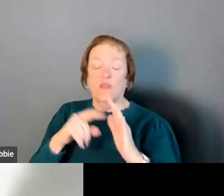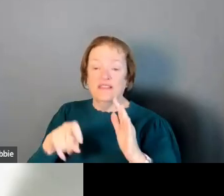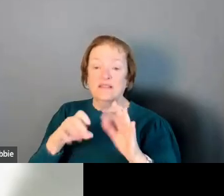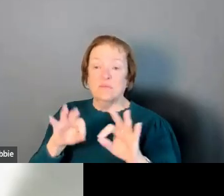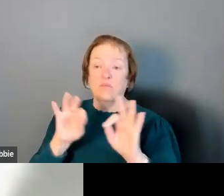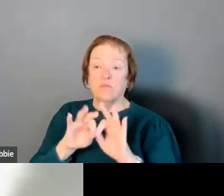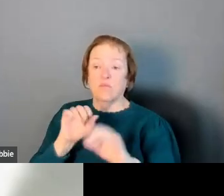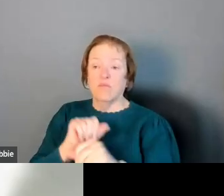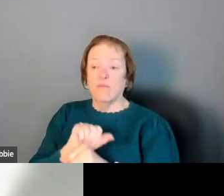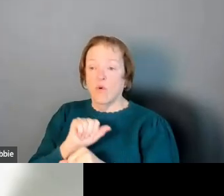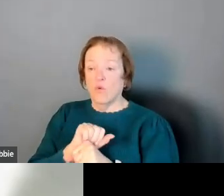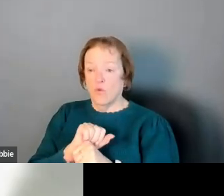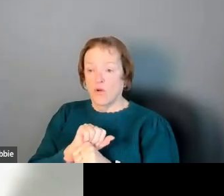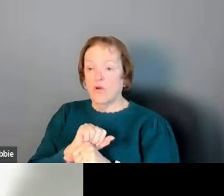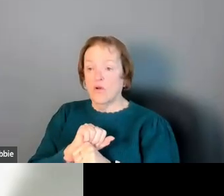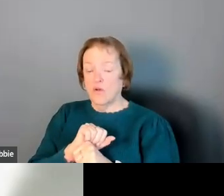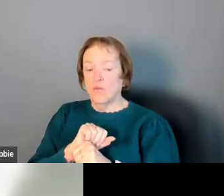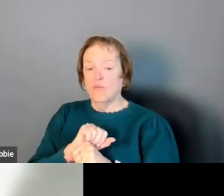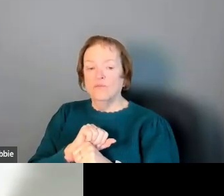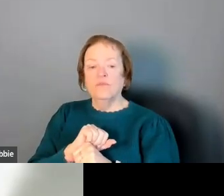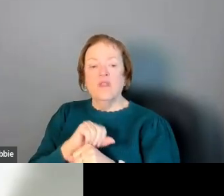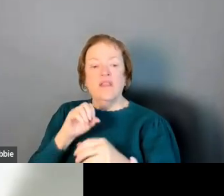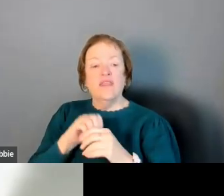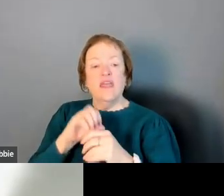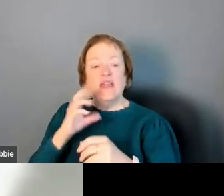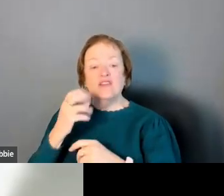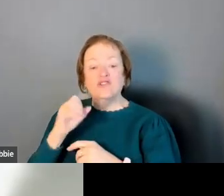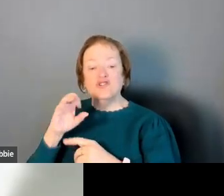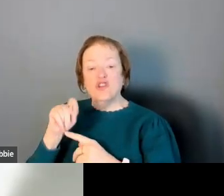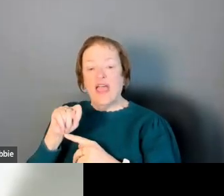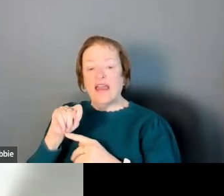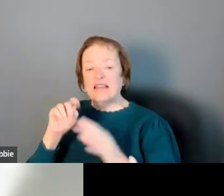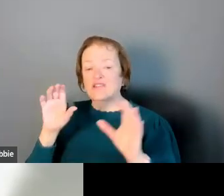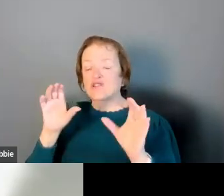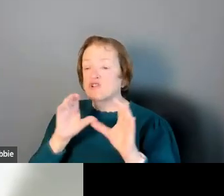And then in the chat also is the certificate of completion